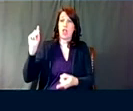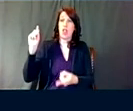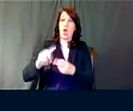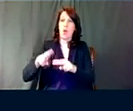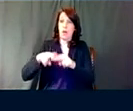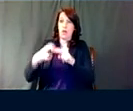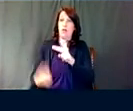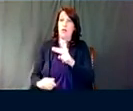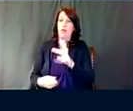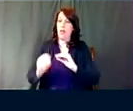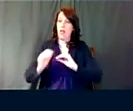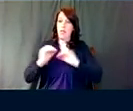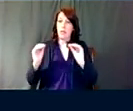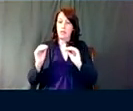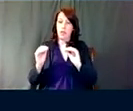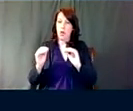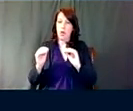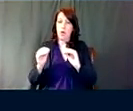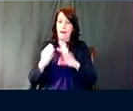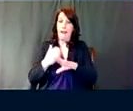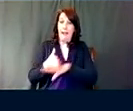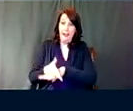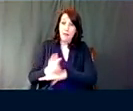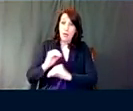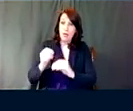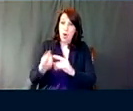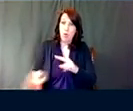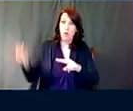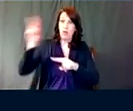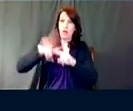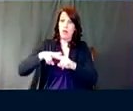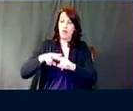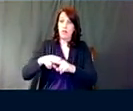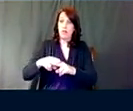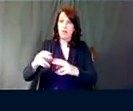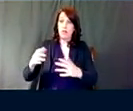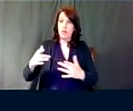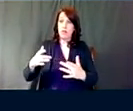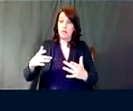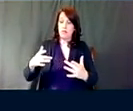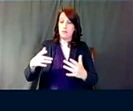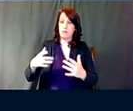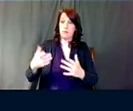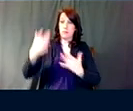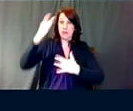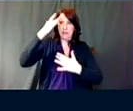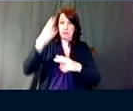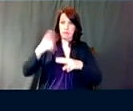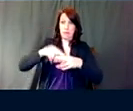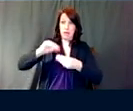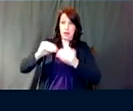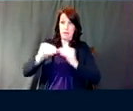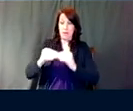WAS MUCH, MUCH LOWER, AND ALSO THERE WAS NO UPTICK POST THAT PEOPLE INITIALLY FEARED, VERY